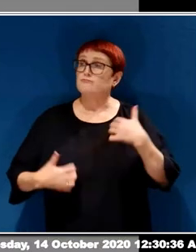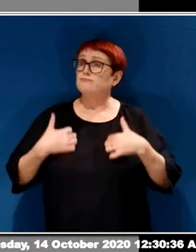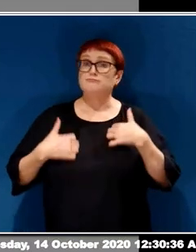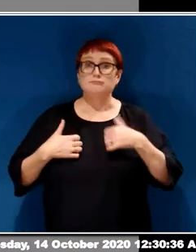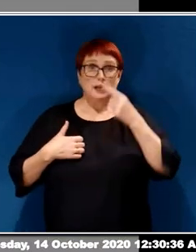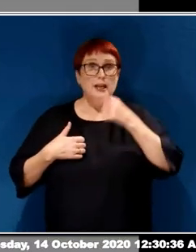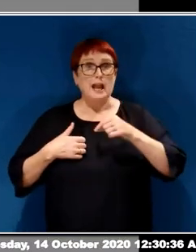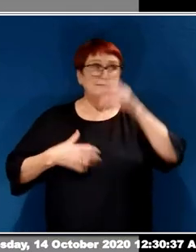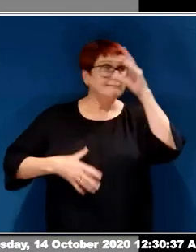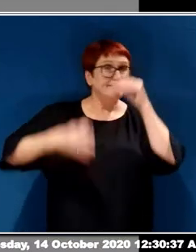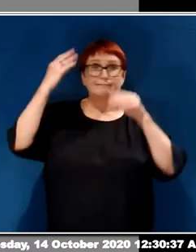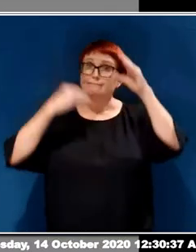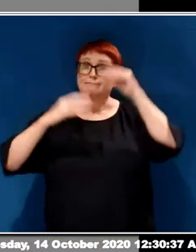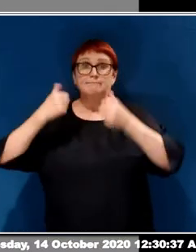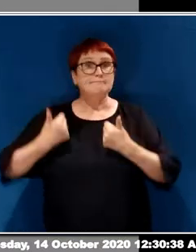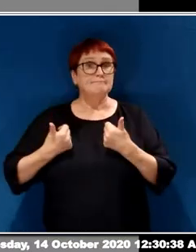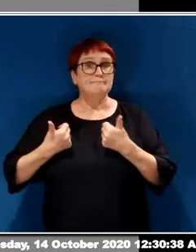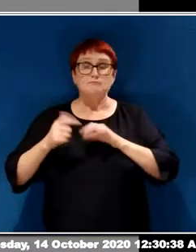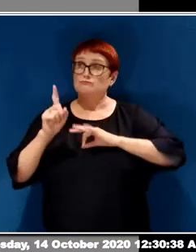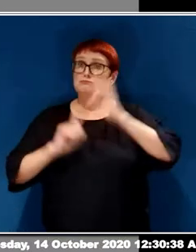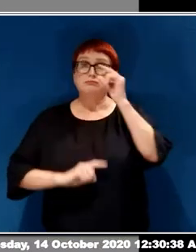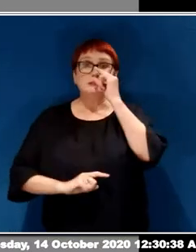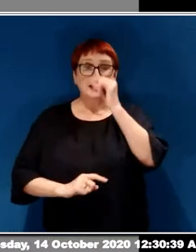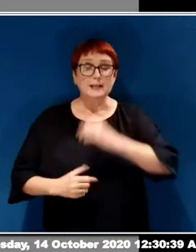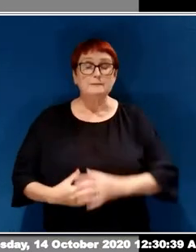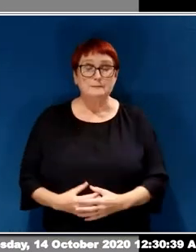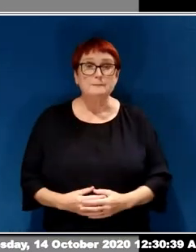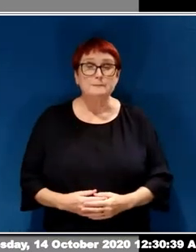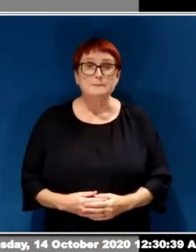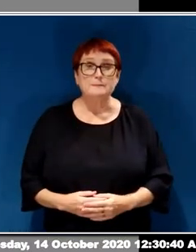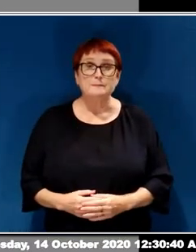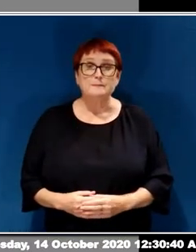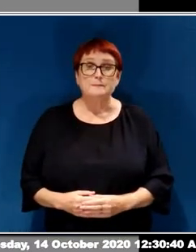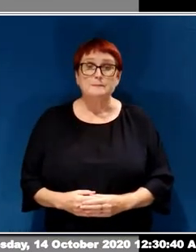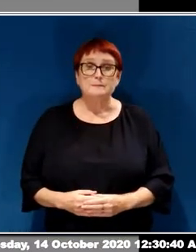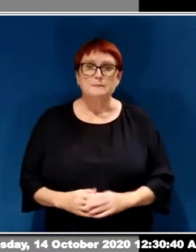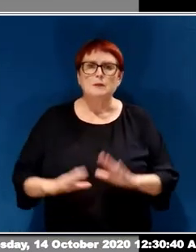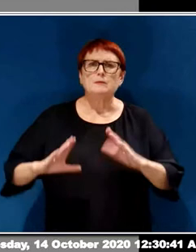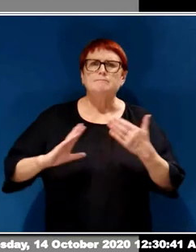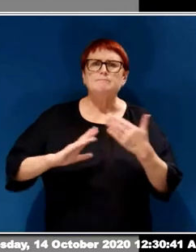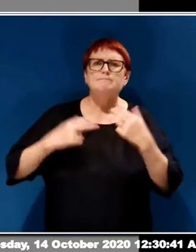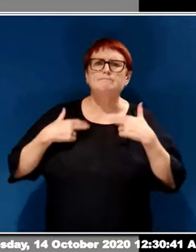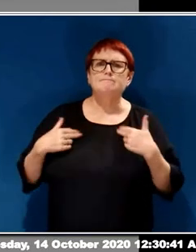Can I just stop you there for a moment, Dr de Bruin. Would it